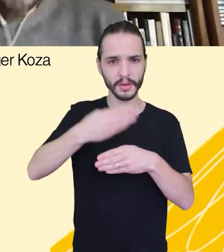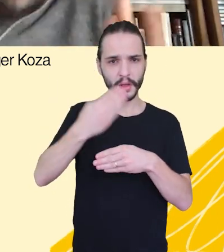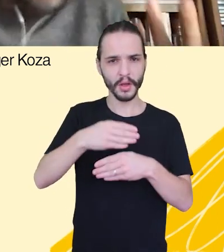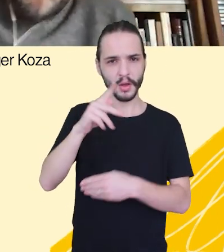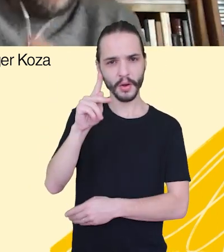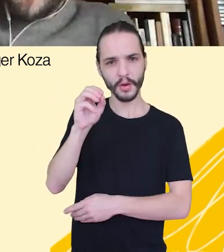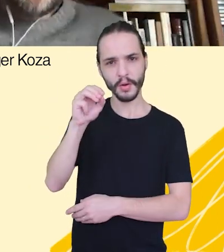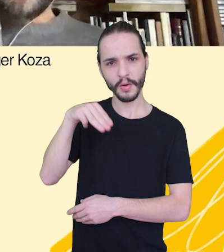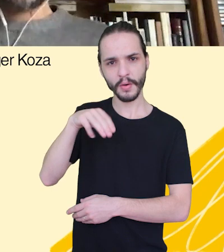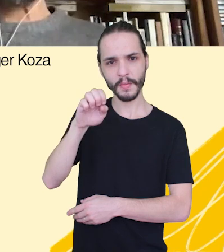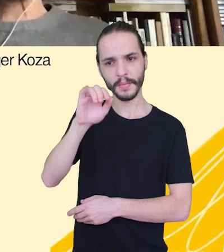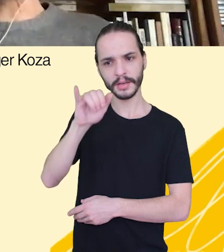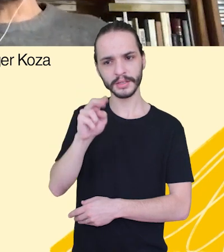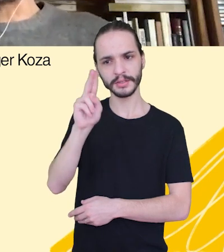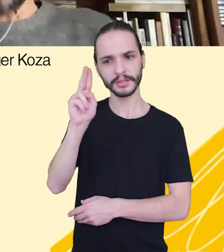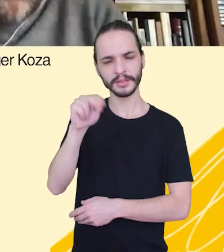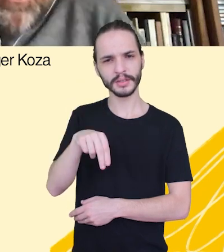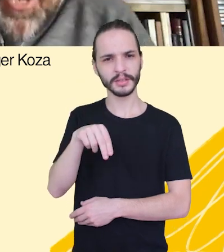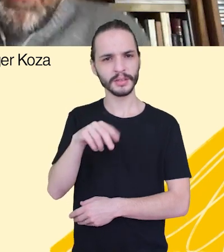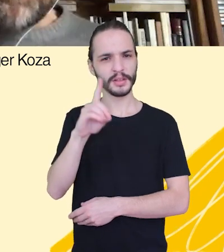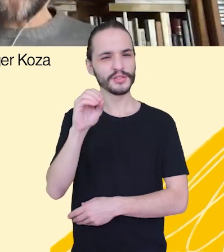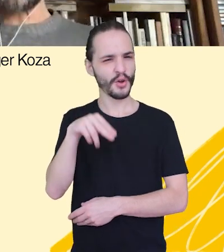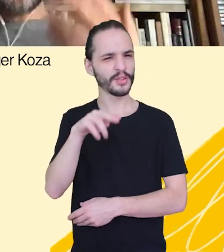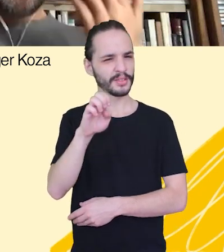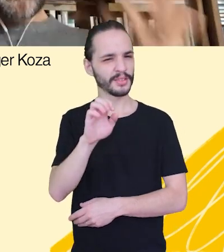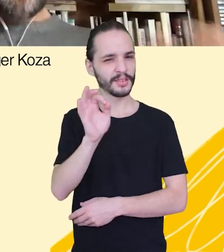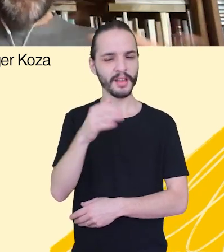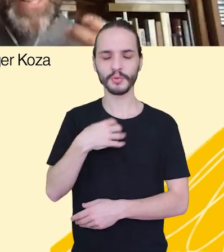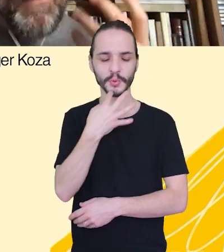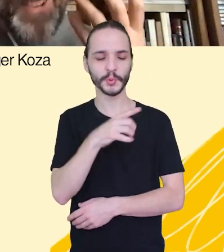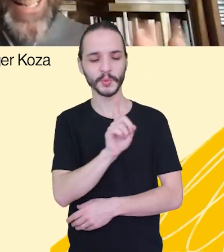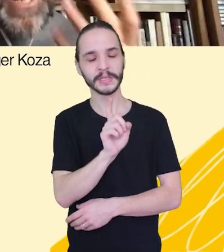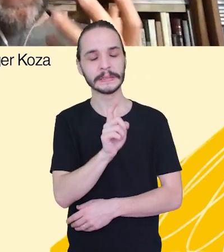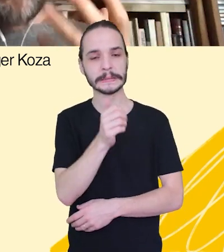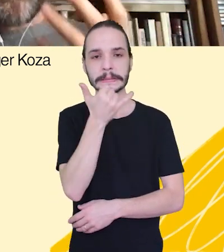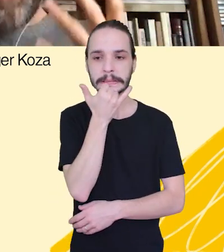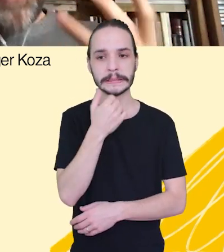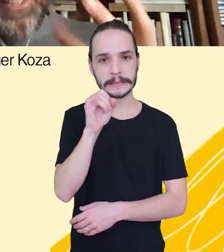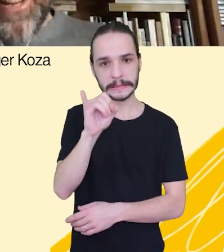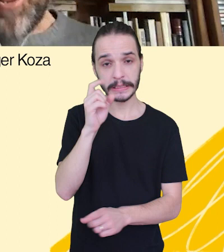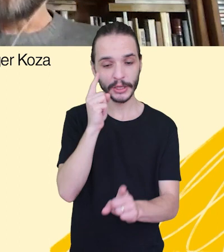Yeah, I know him very well. If we see each other we hug each other. But I don't know how to pronounce his name.